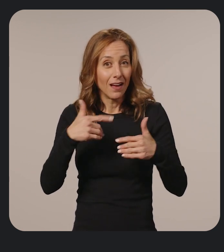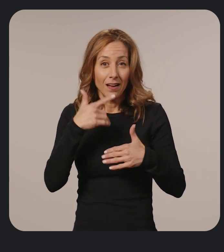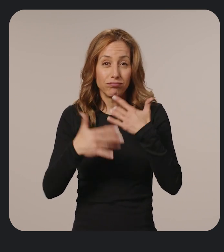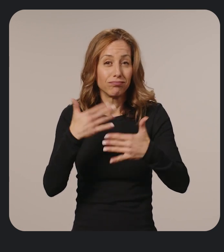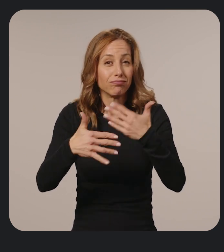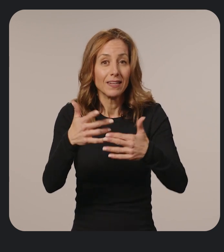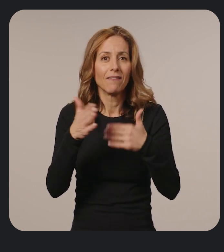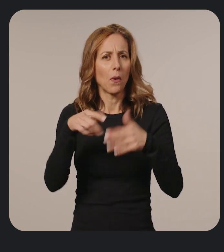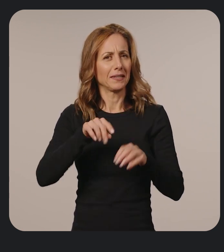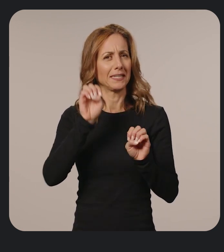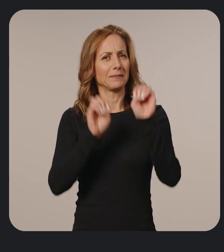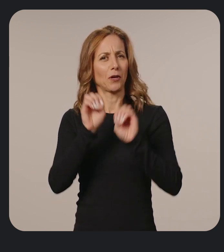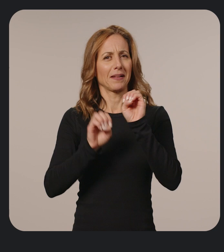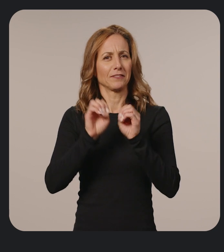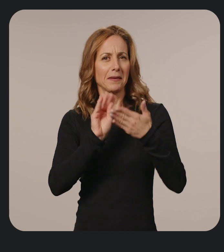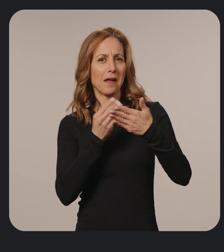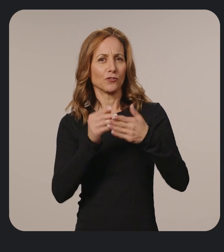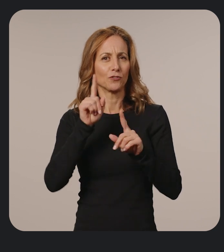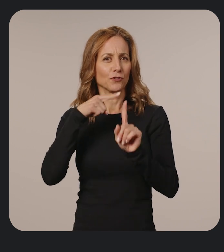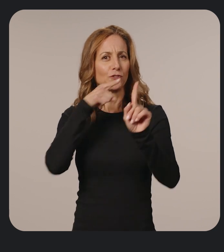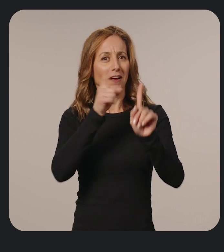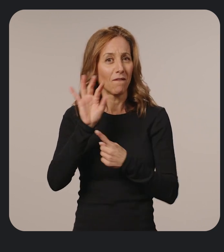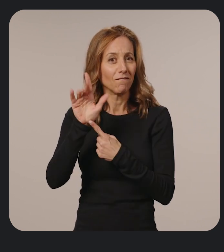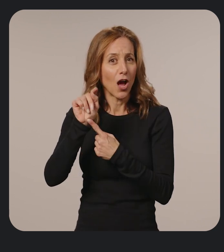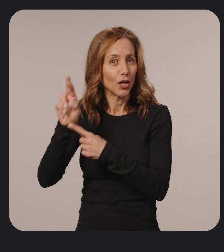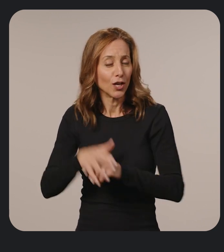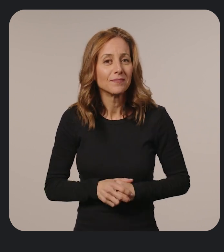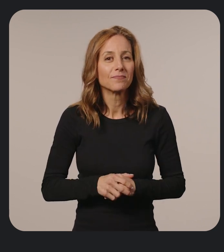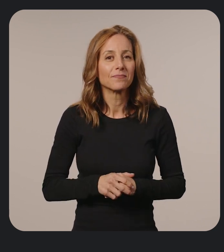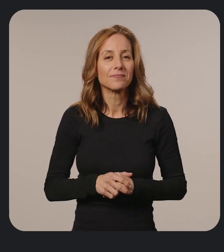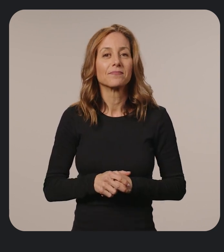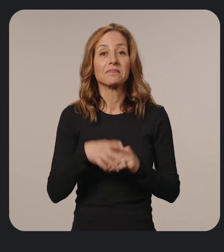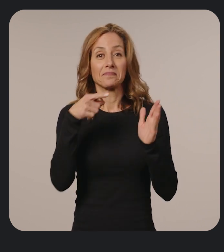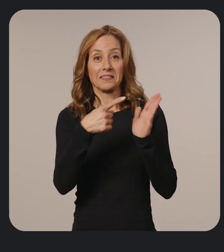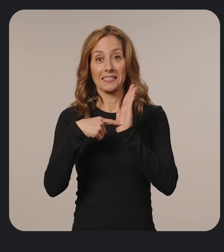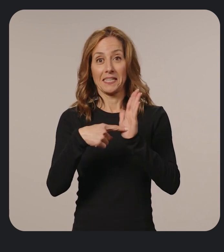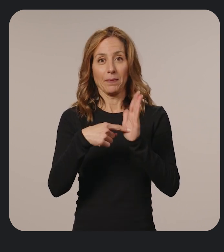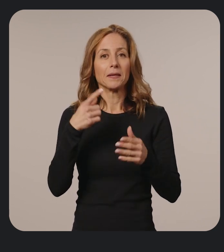You might be surprised how far you can get, even though this is still an experimental compilation target for Flutter.